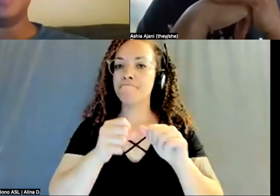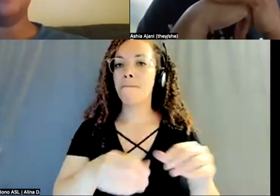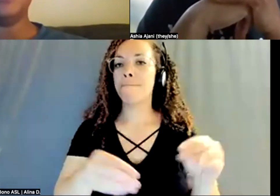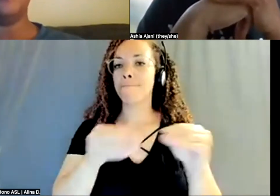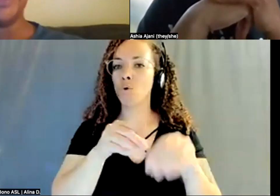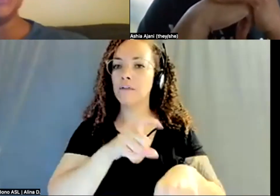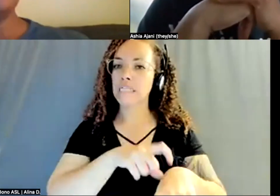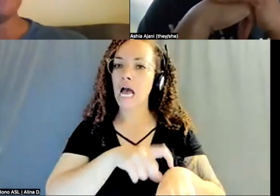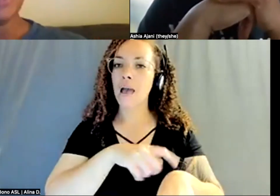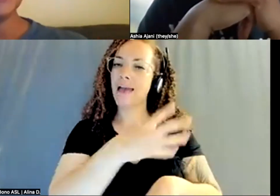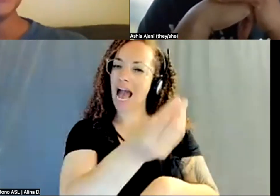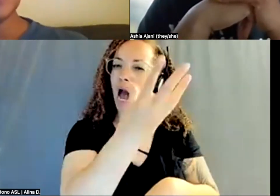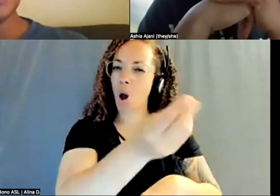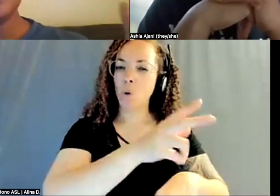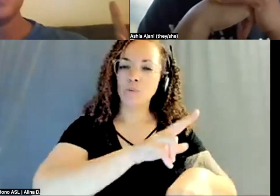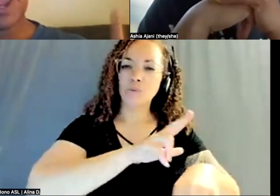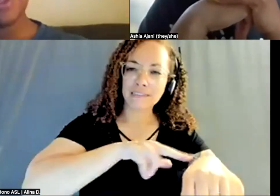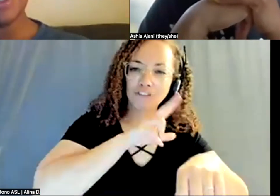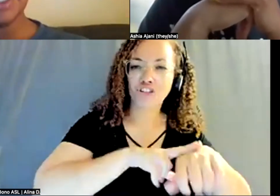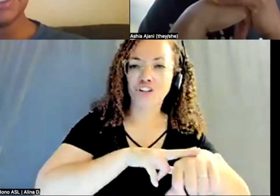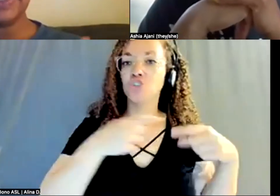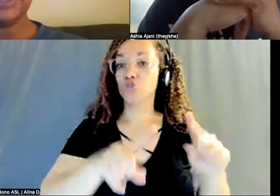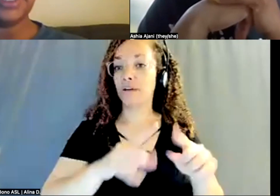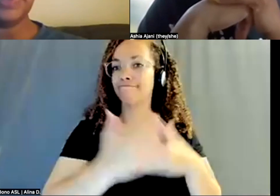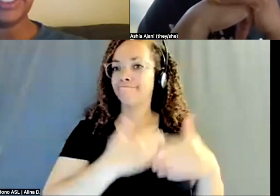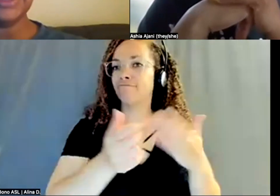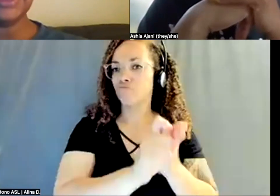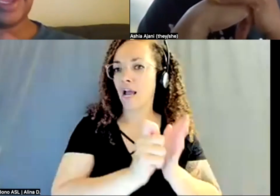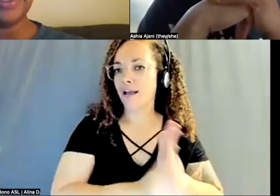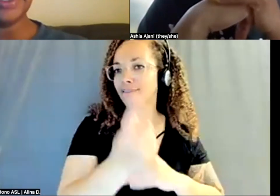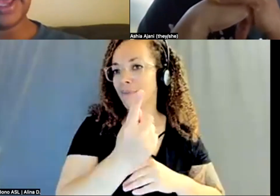am in the process of writing something, but the writing doesn't necessarily take place outside.